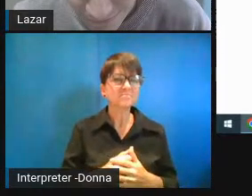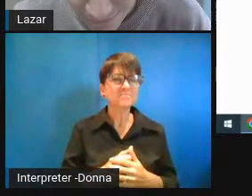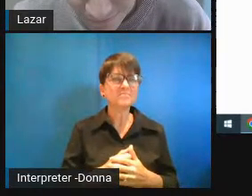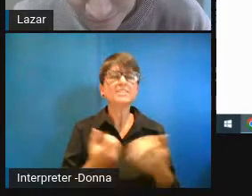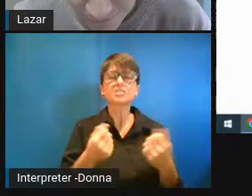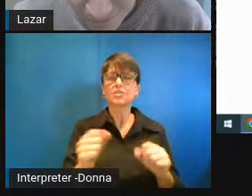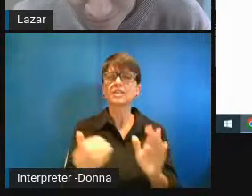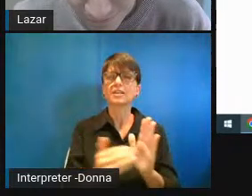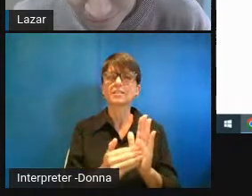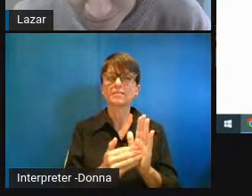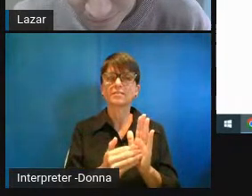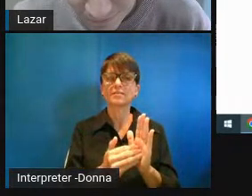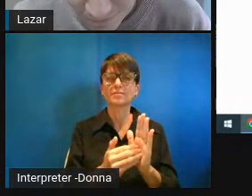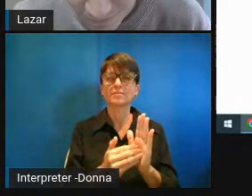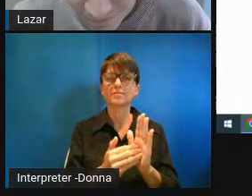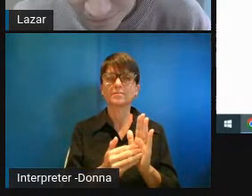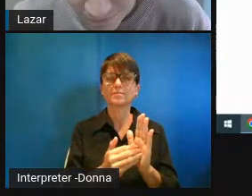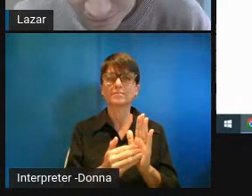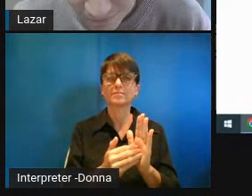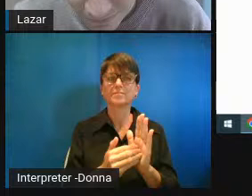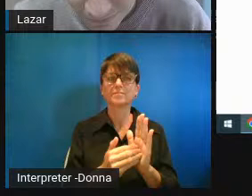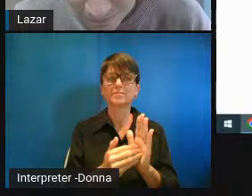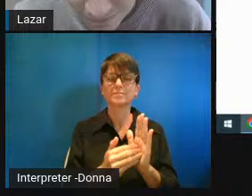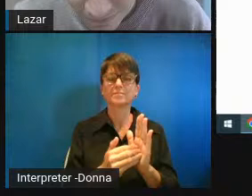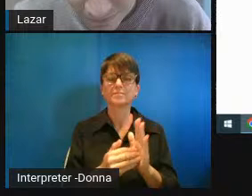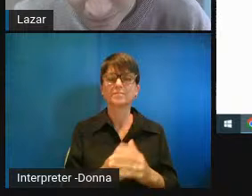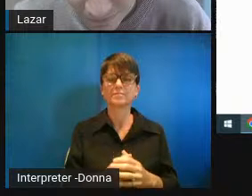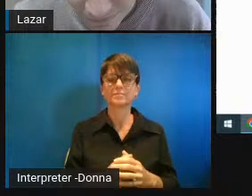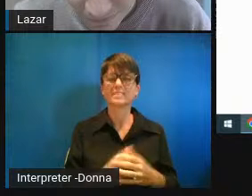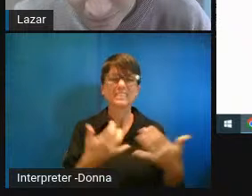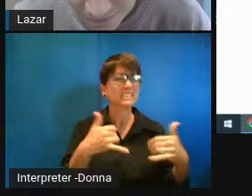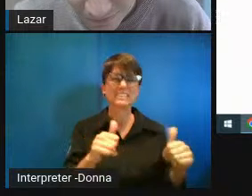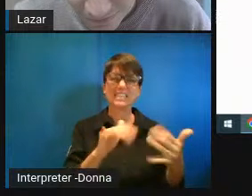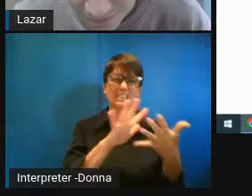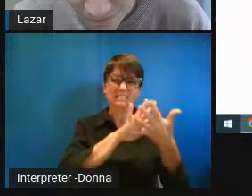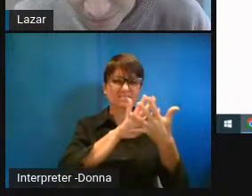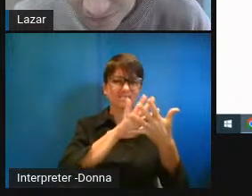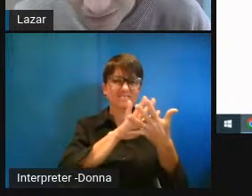Picca Neri: You are crackling again, Anne. Let's try it